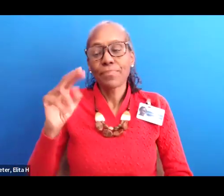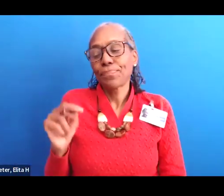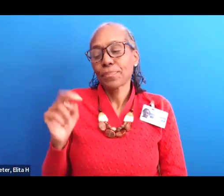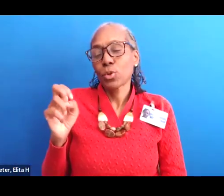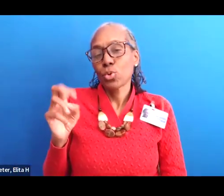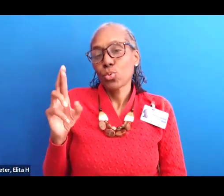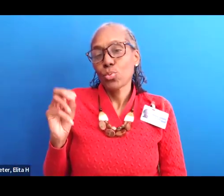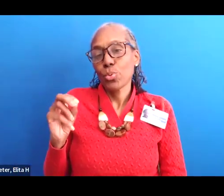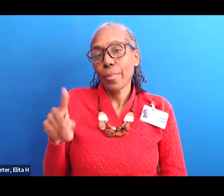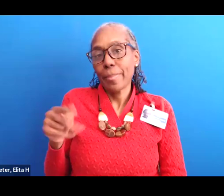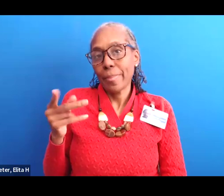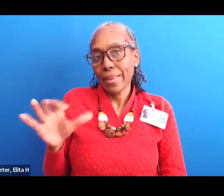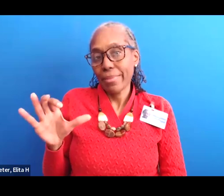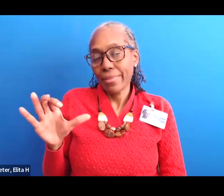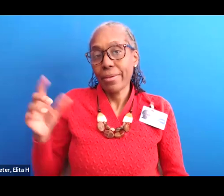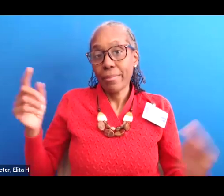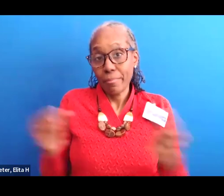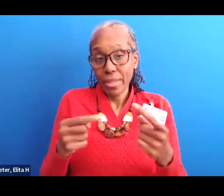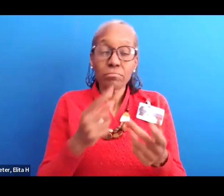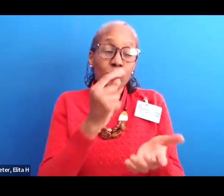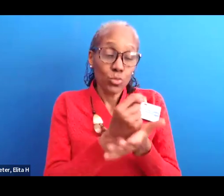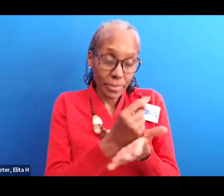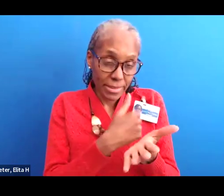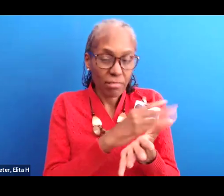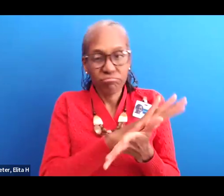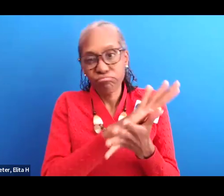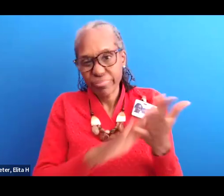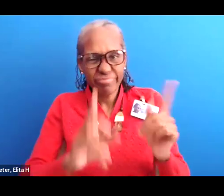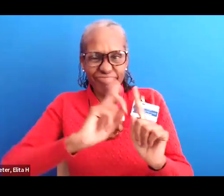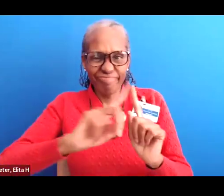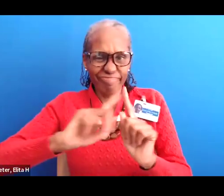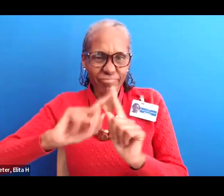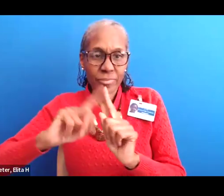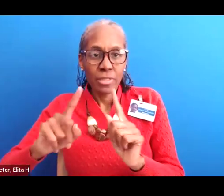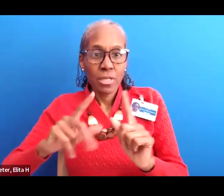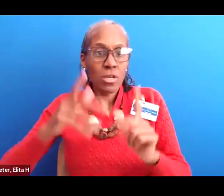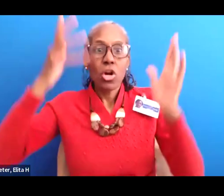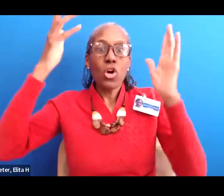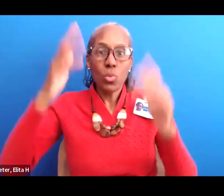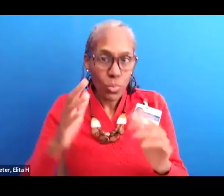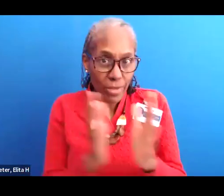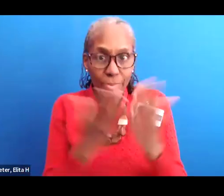There are treatments for pain control. There are all different kinds of treatment. We have a book for that too.